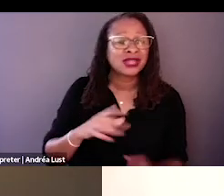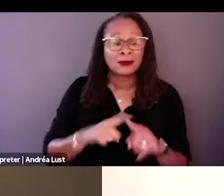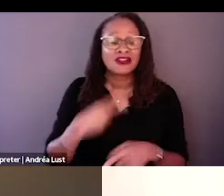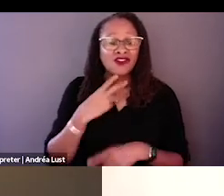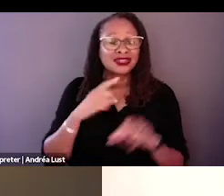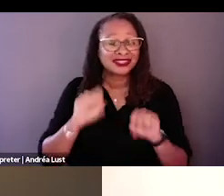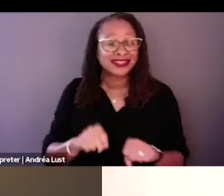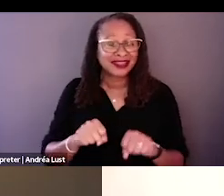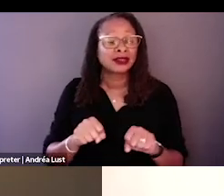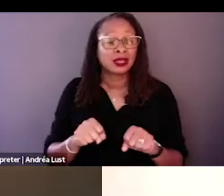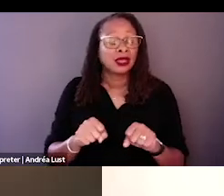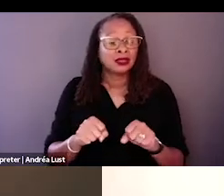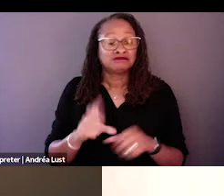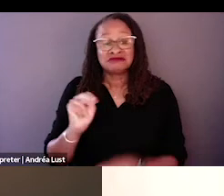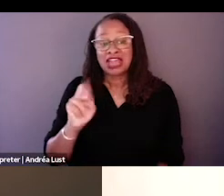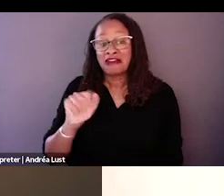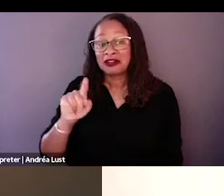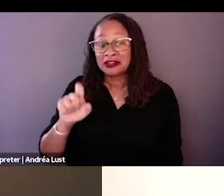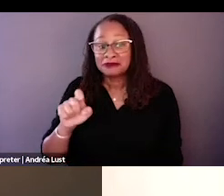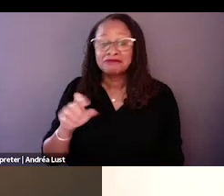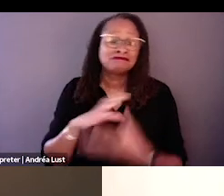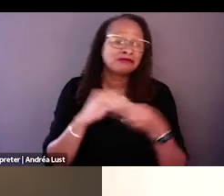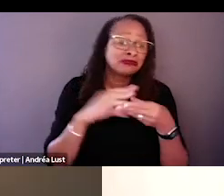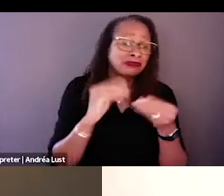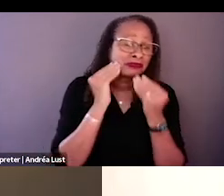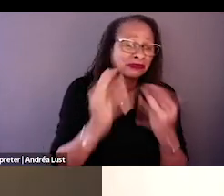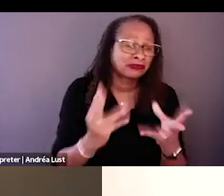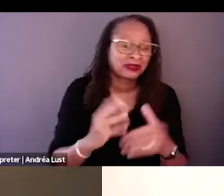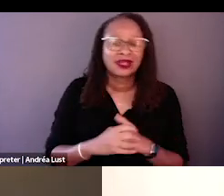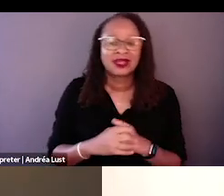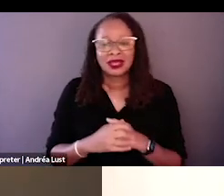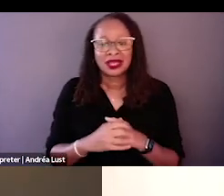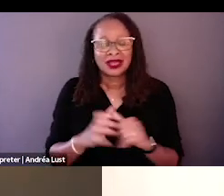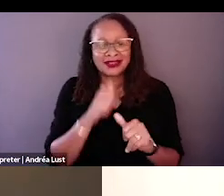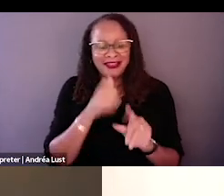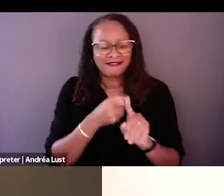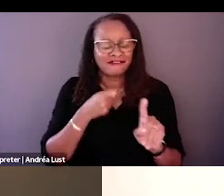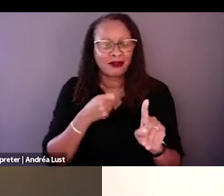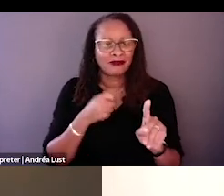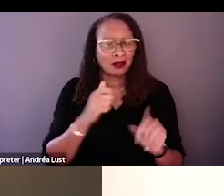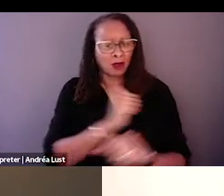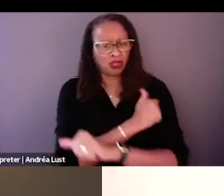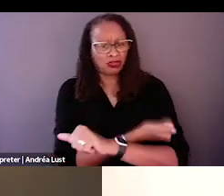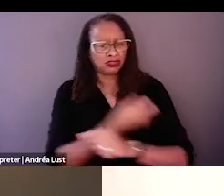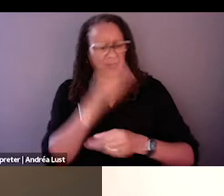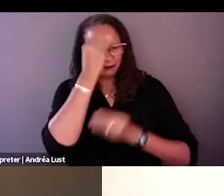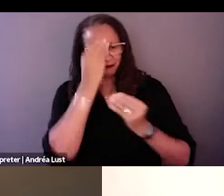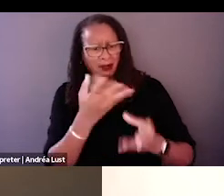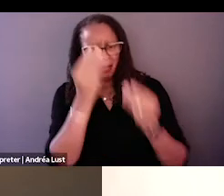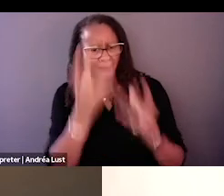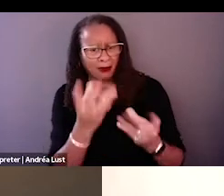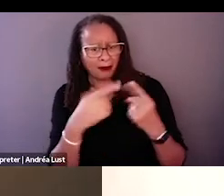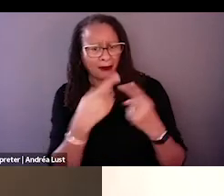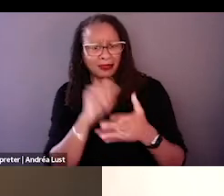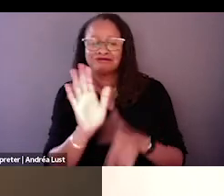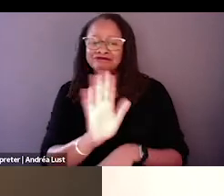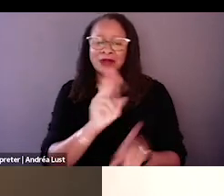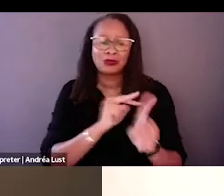One of the great things about your film, you resensitize us to the problem through absence.